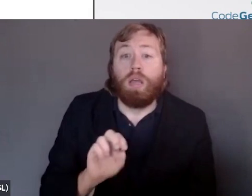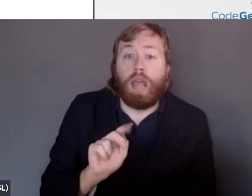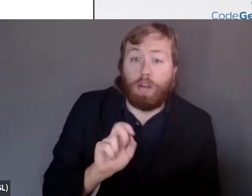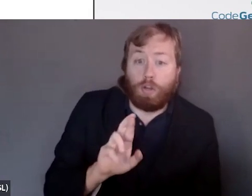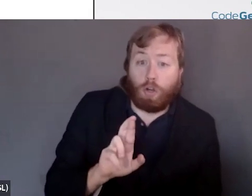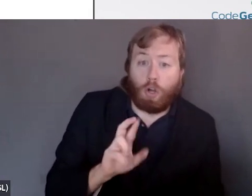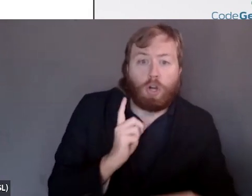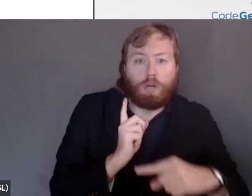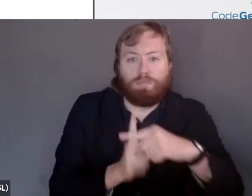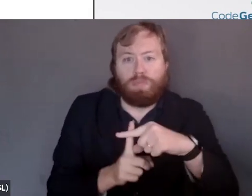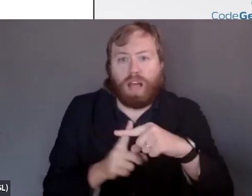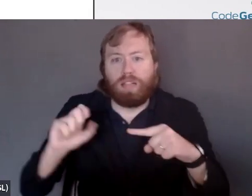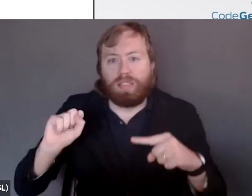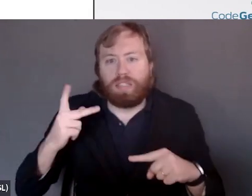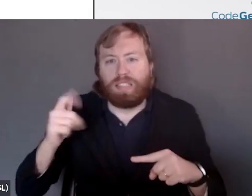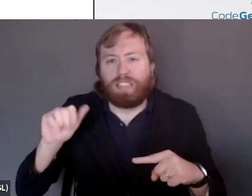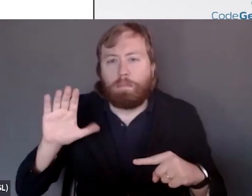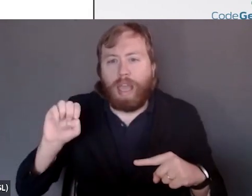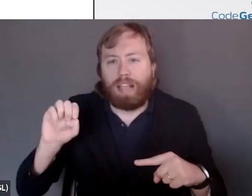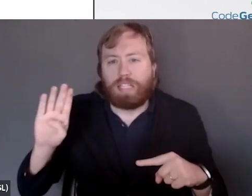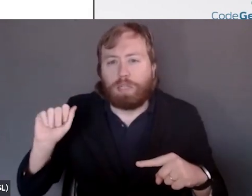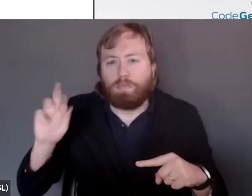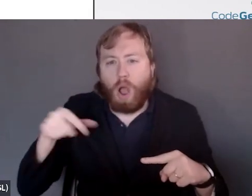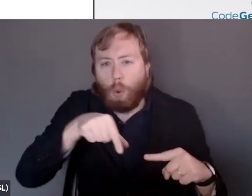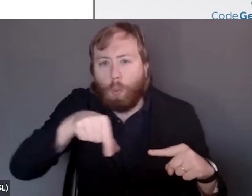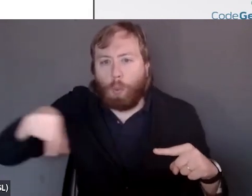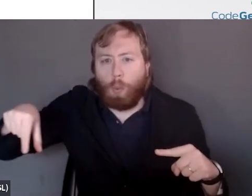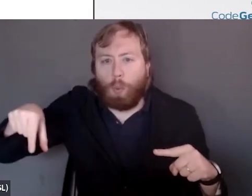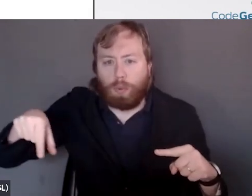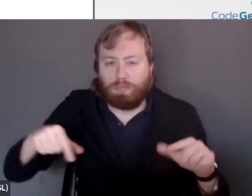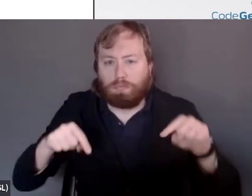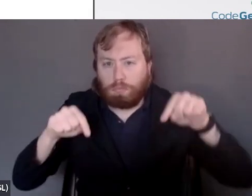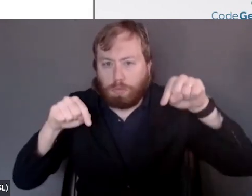including the up and down arrows. The Tab key should also move through those items,